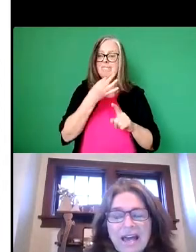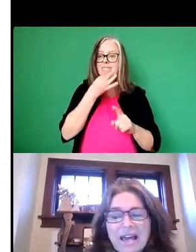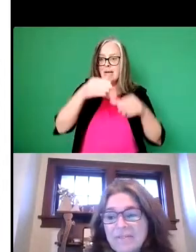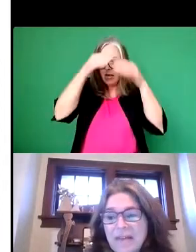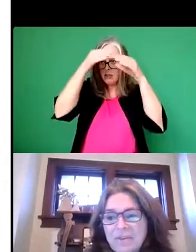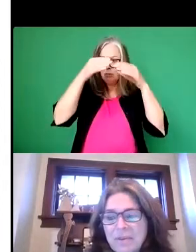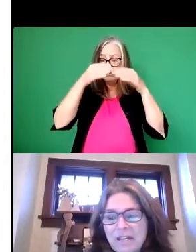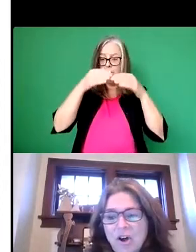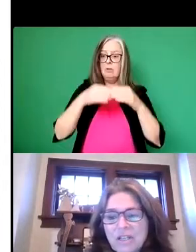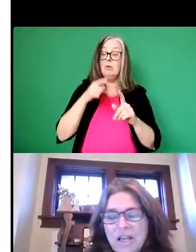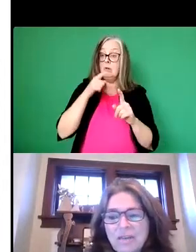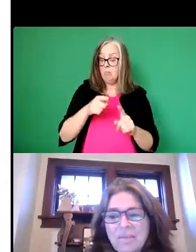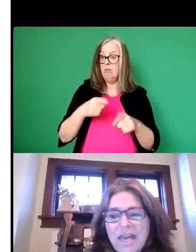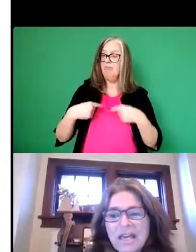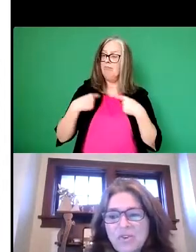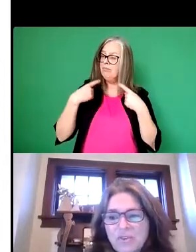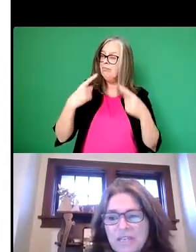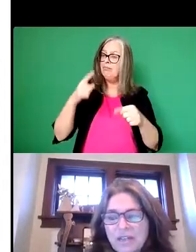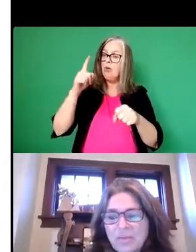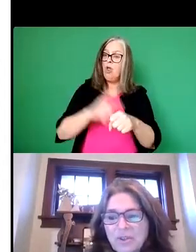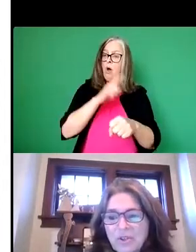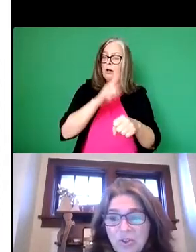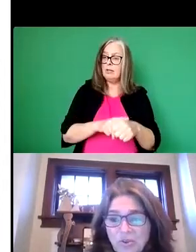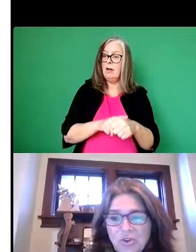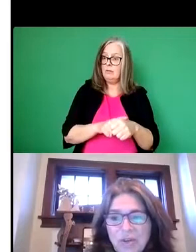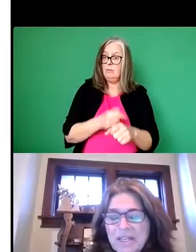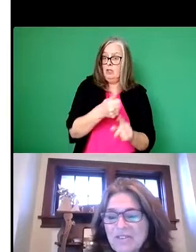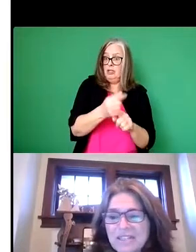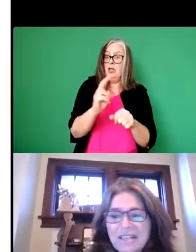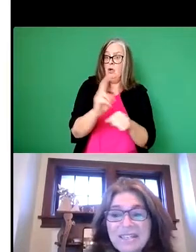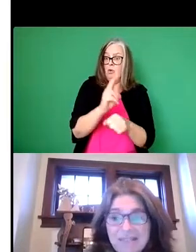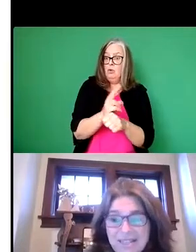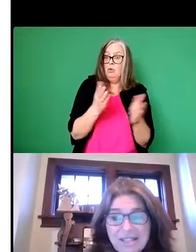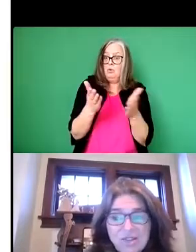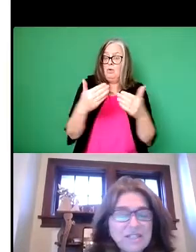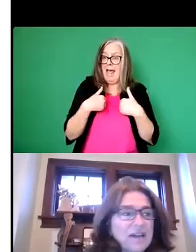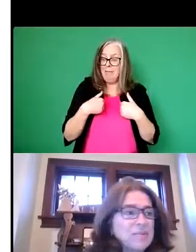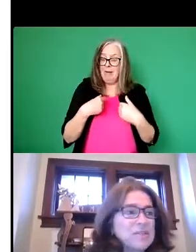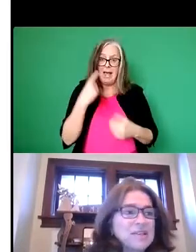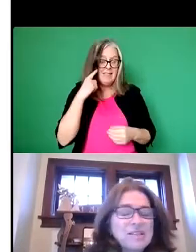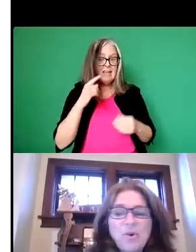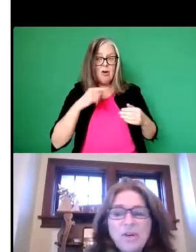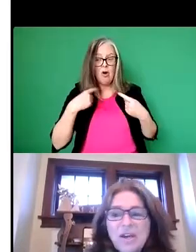uh having been a longtime service animal user i believe she said six service animals at this point